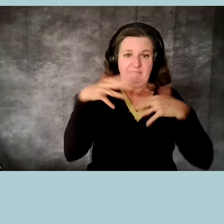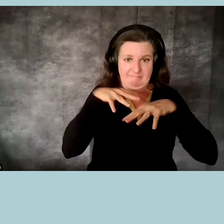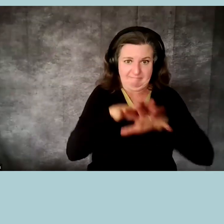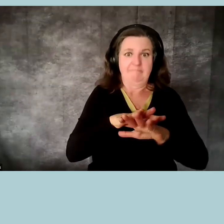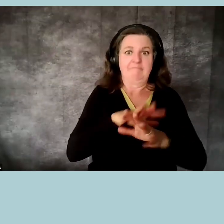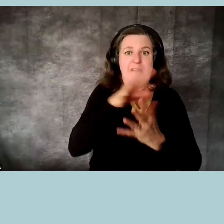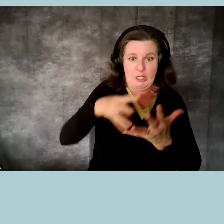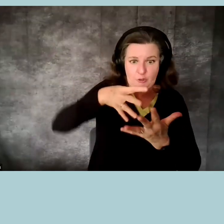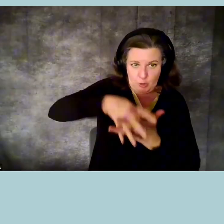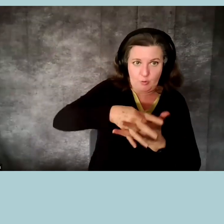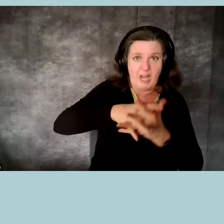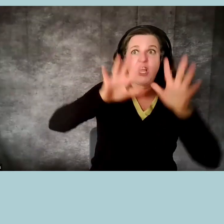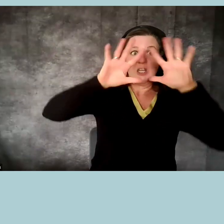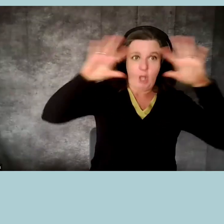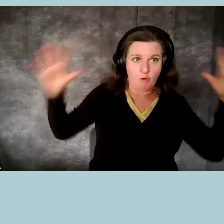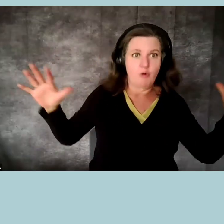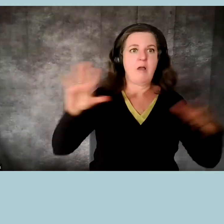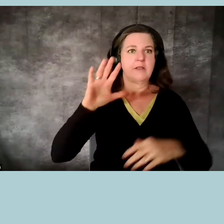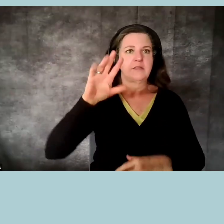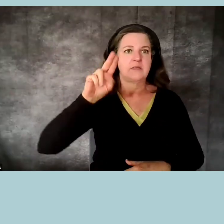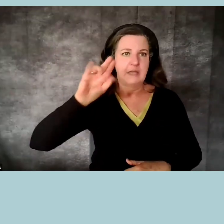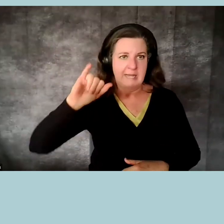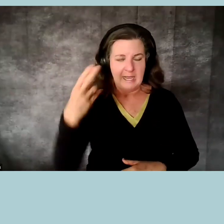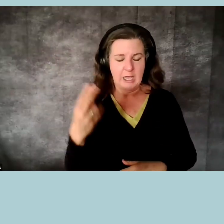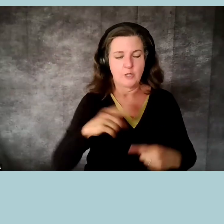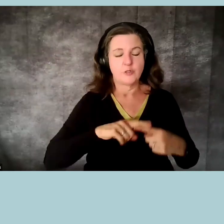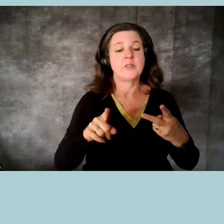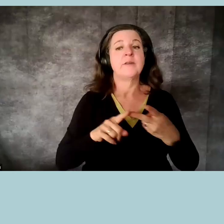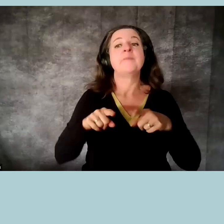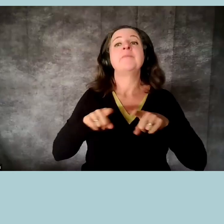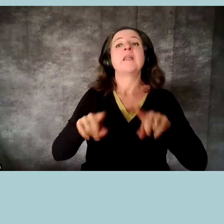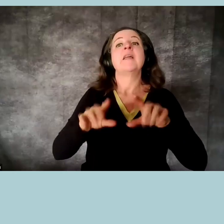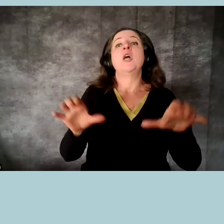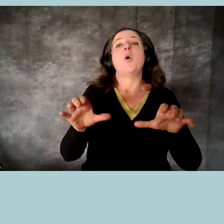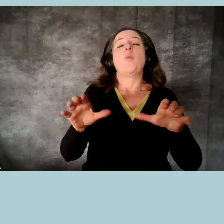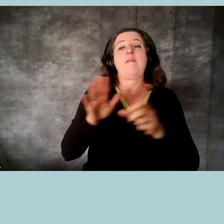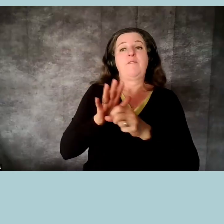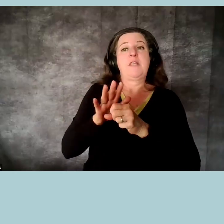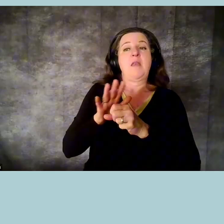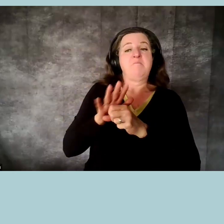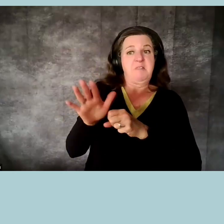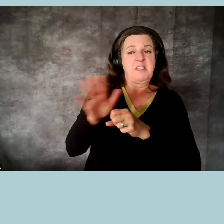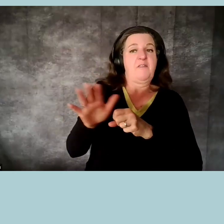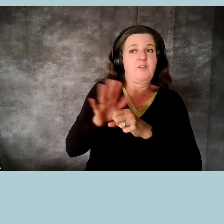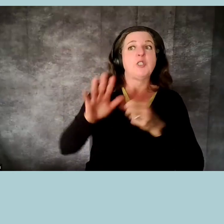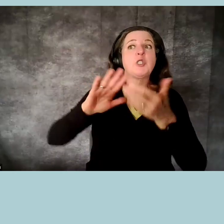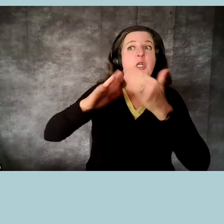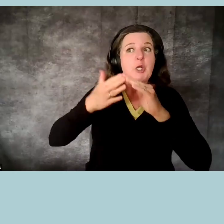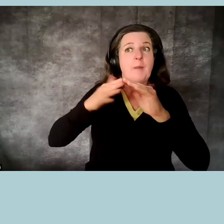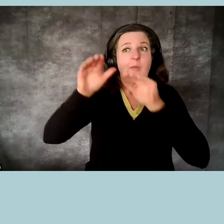that we have done sufficient community engagement and outreach and our partners have taken it so that we can